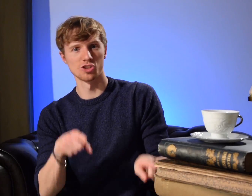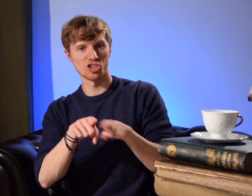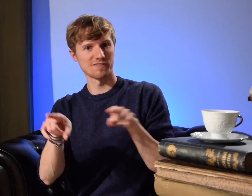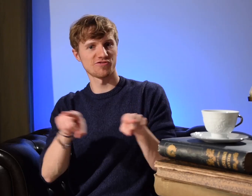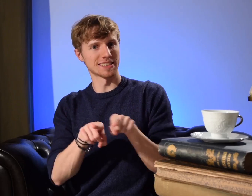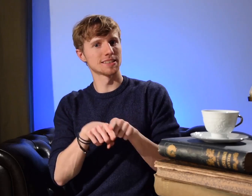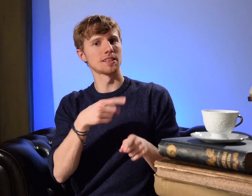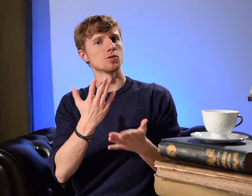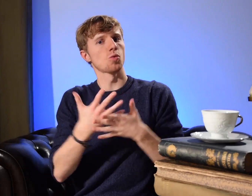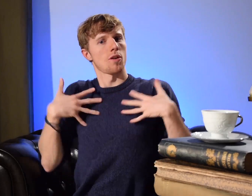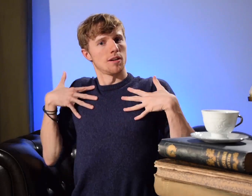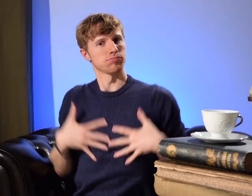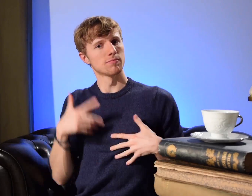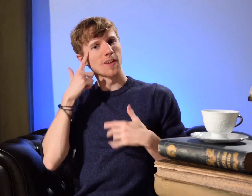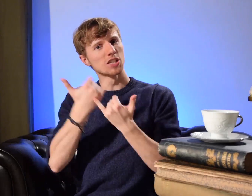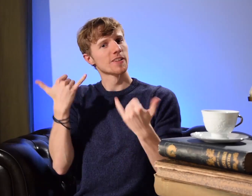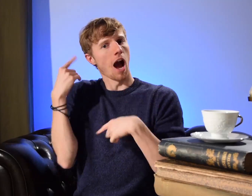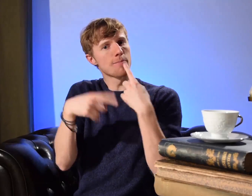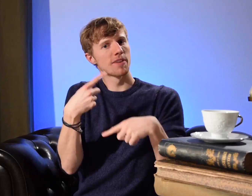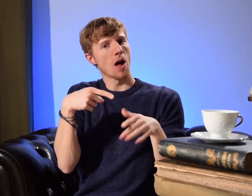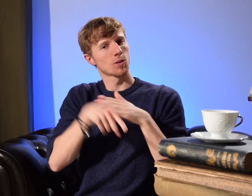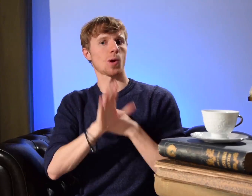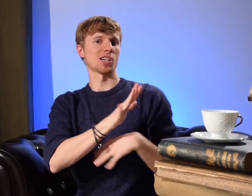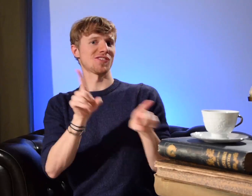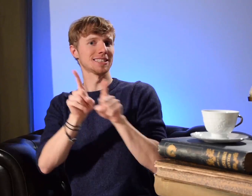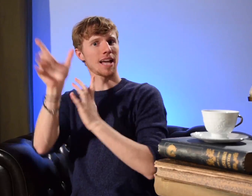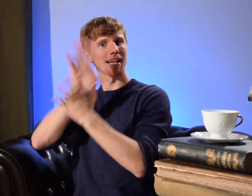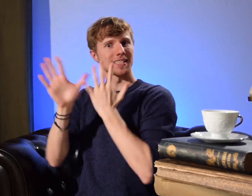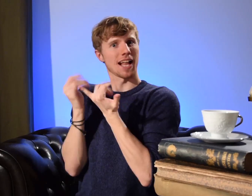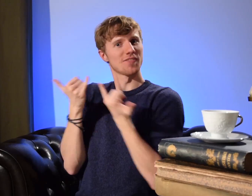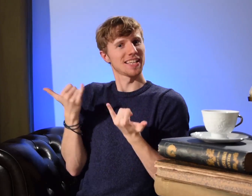She knew from her sister´s account what would await her at the house,